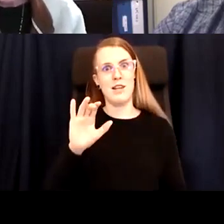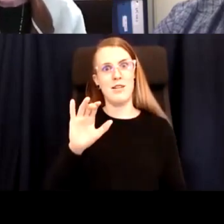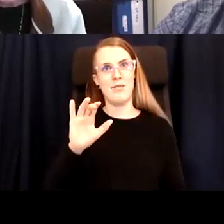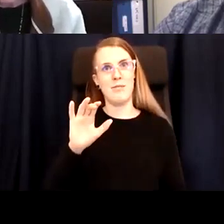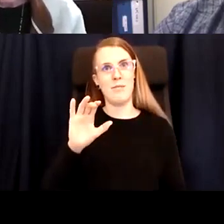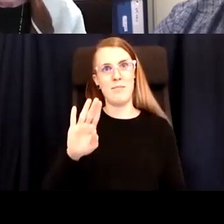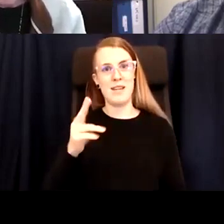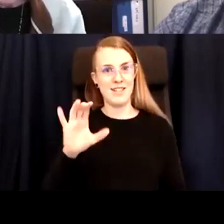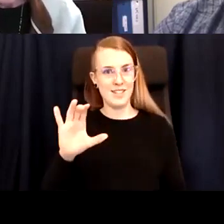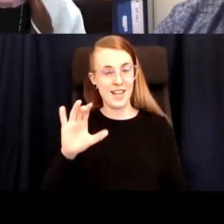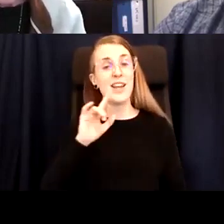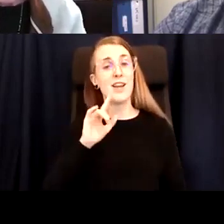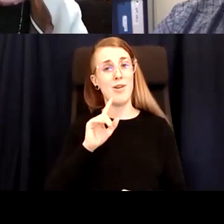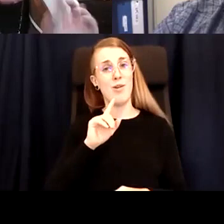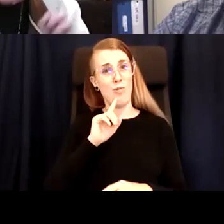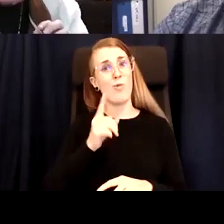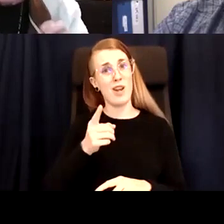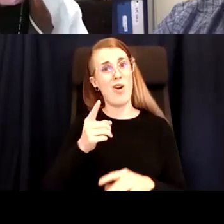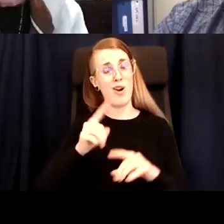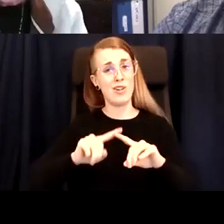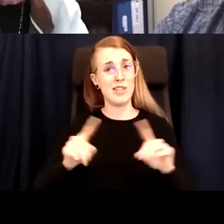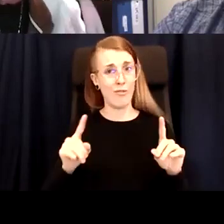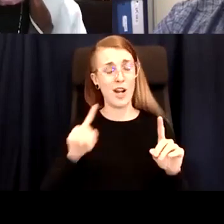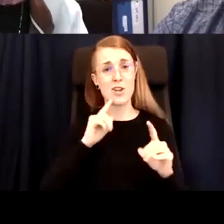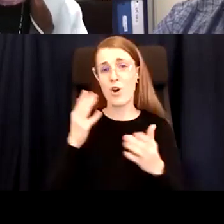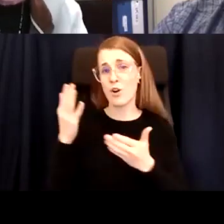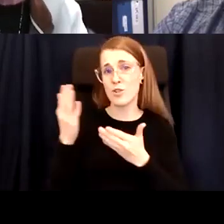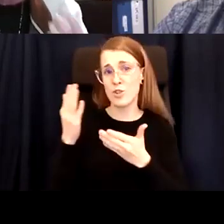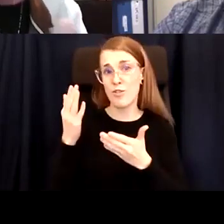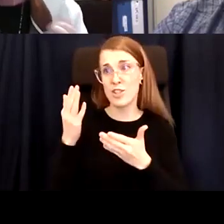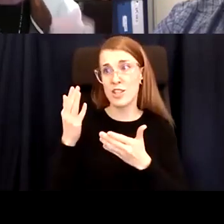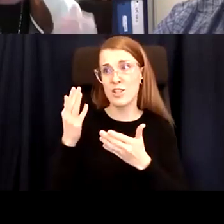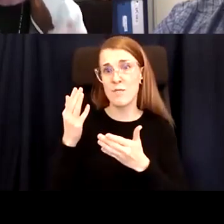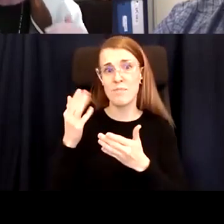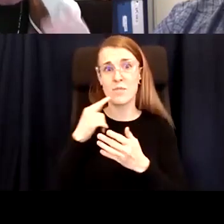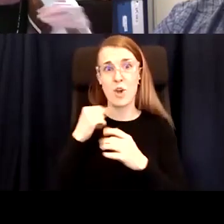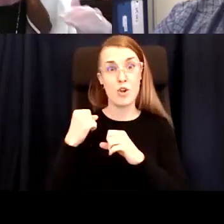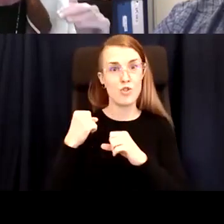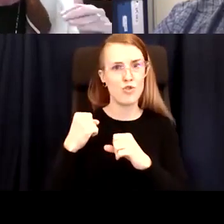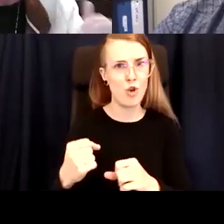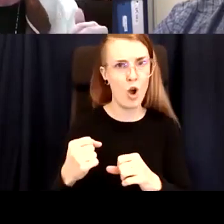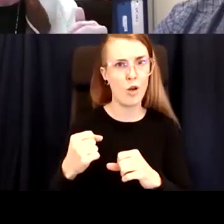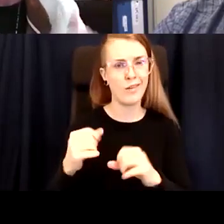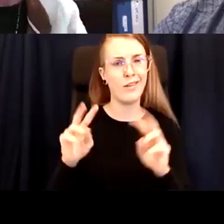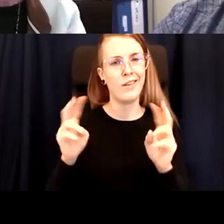services are kind of services on steroids, that you must meet certain criteria and you